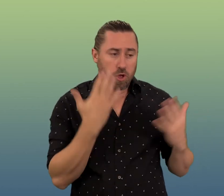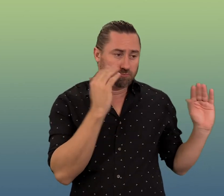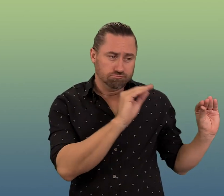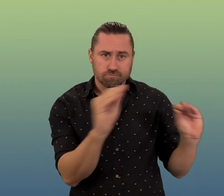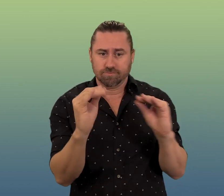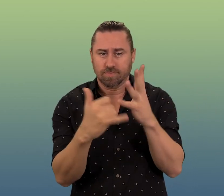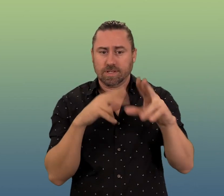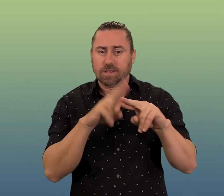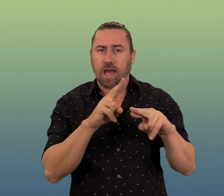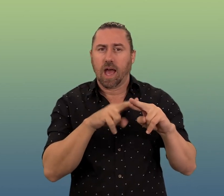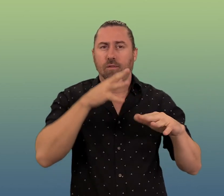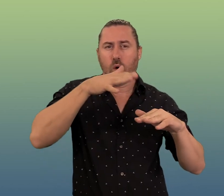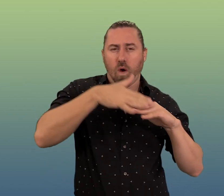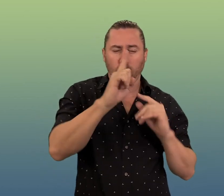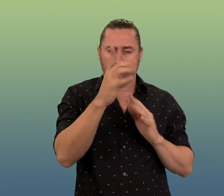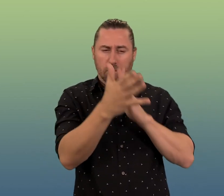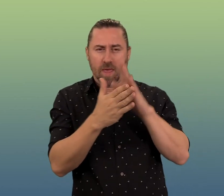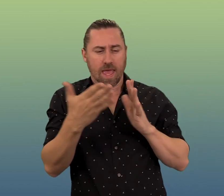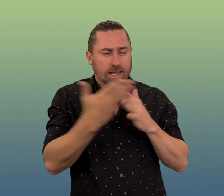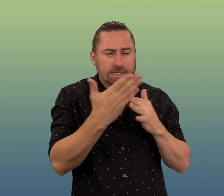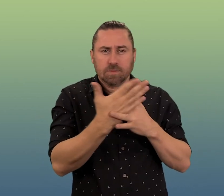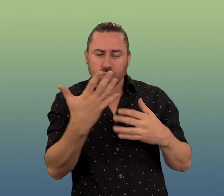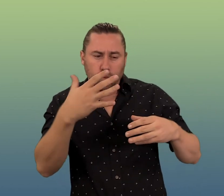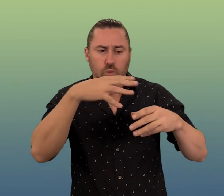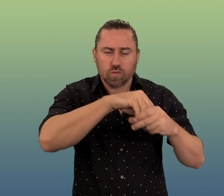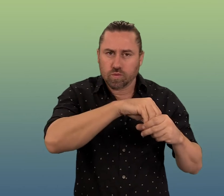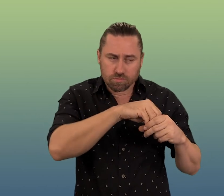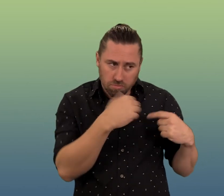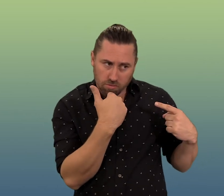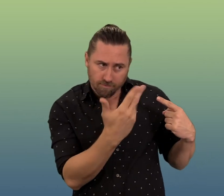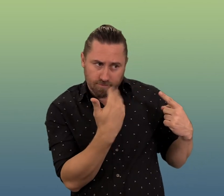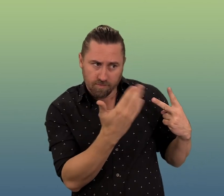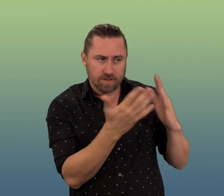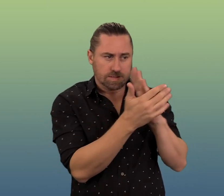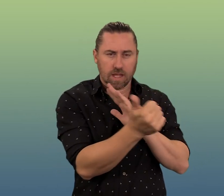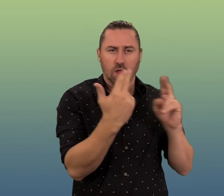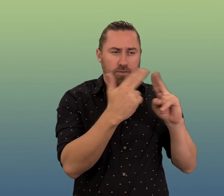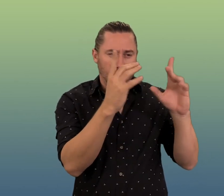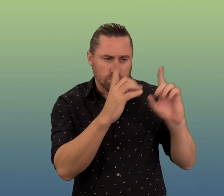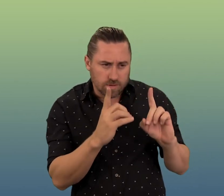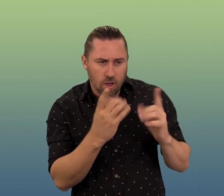Train staff in accessibility and inclusion developing required capabilities in design,